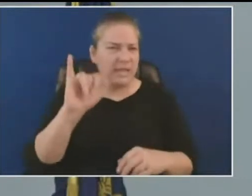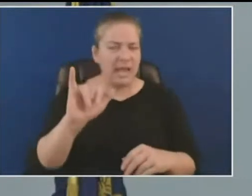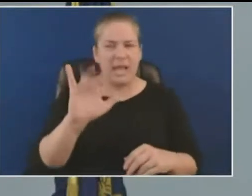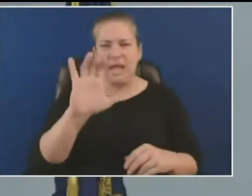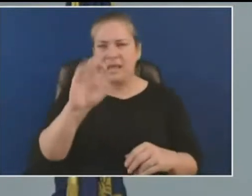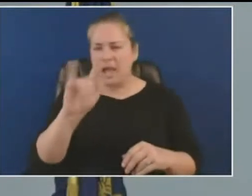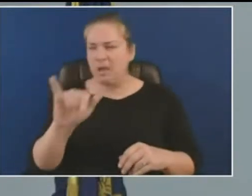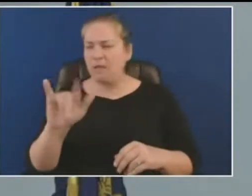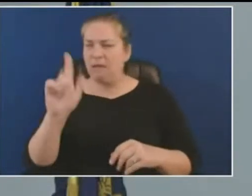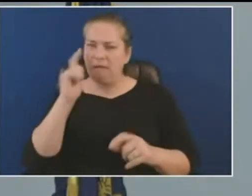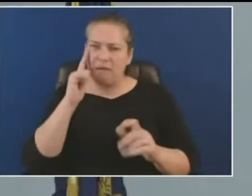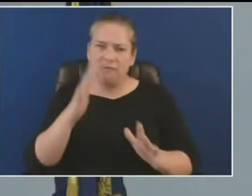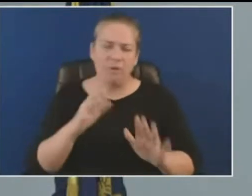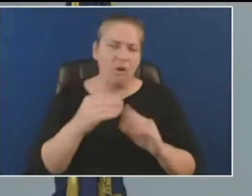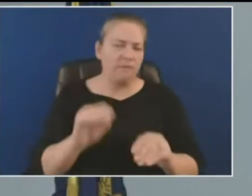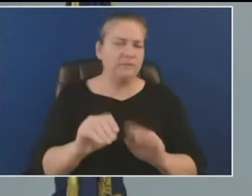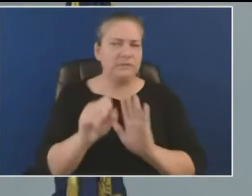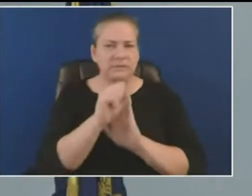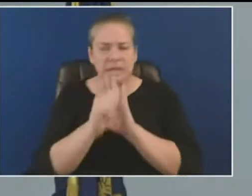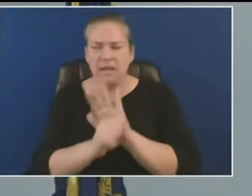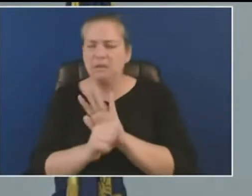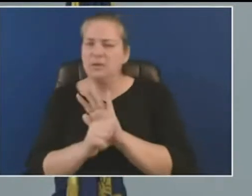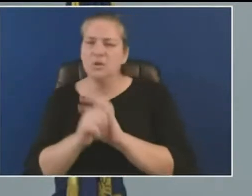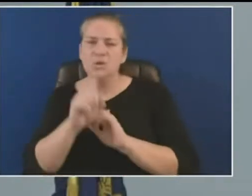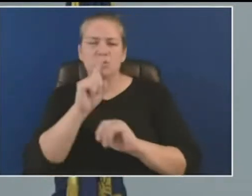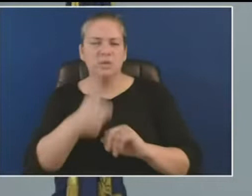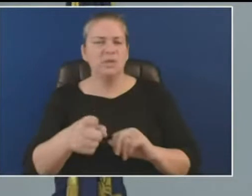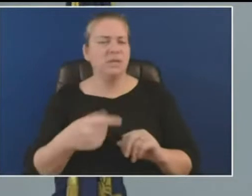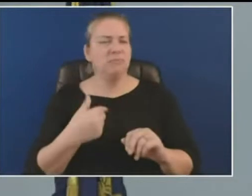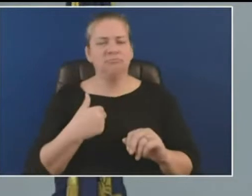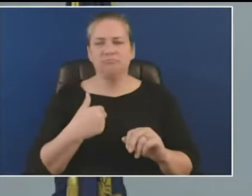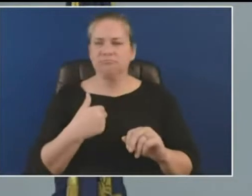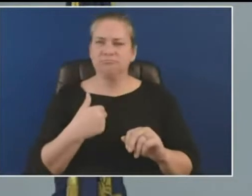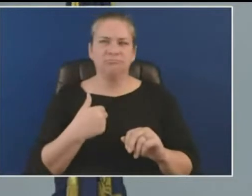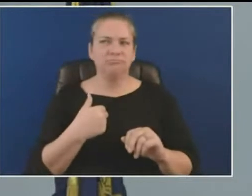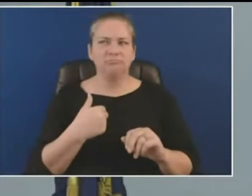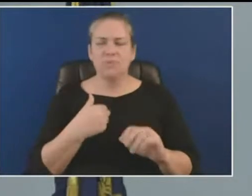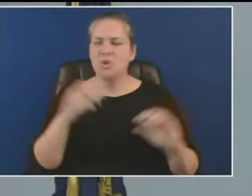I really no one could do this. All by themselves,